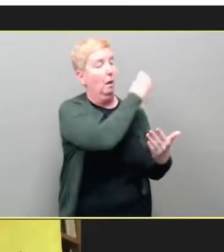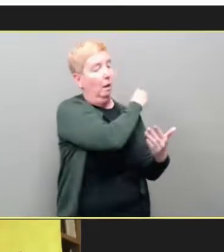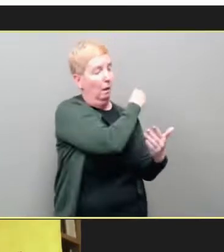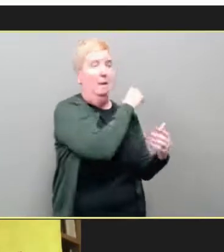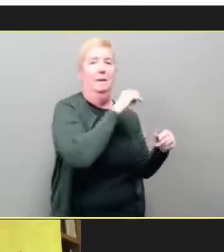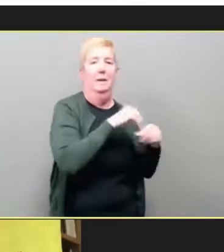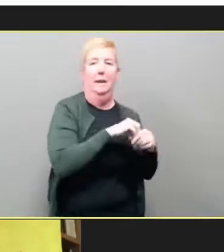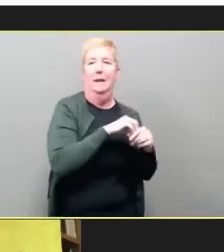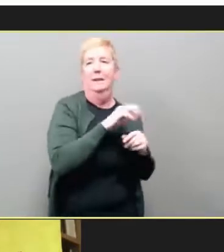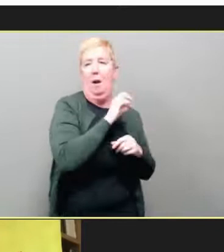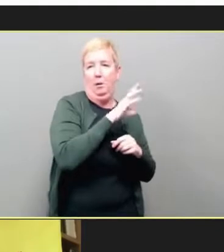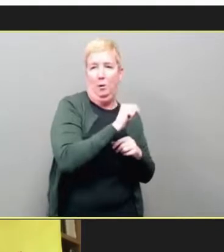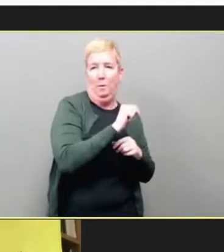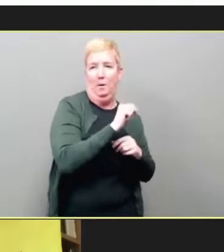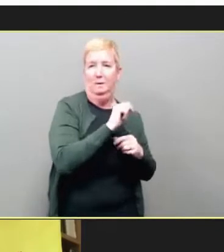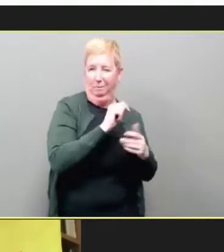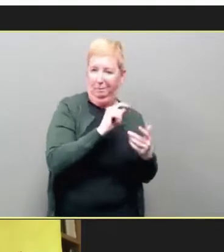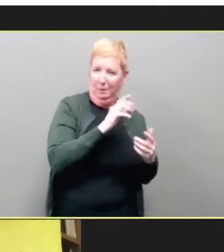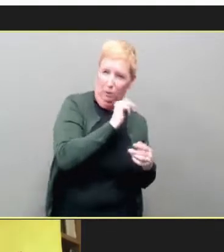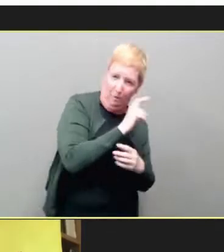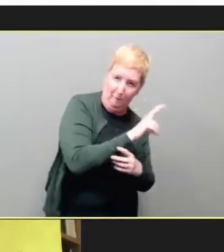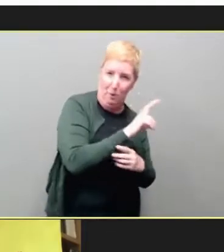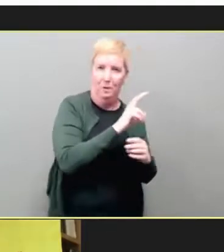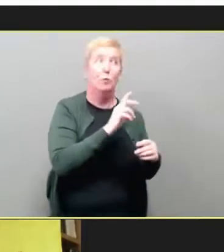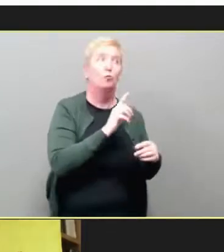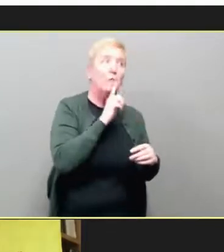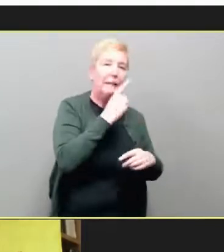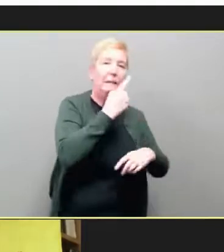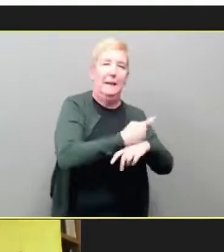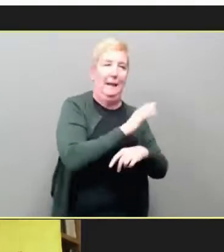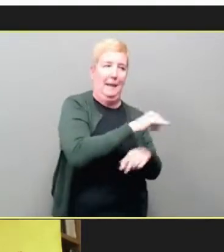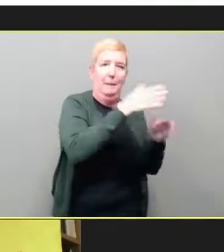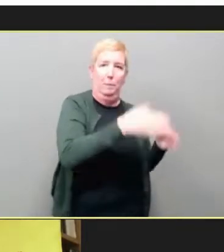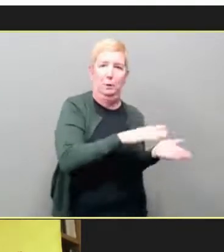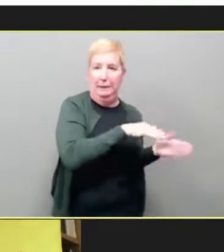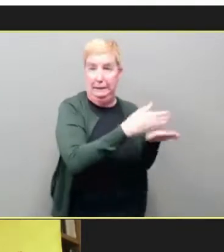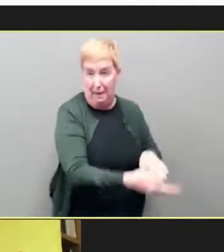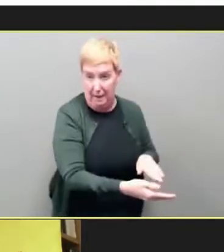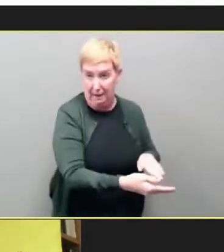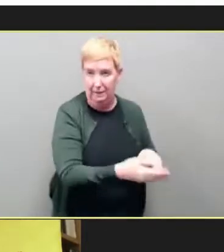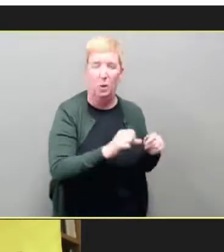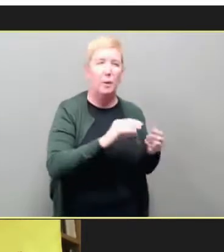curbside that gets filed of the actual day the person passed and so I can see